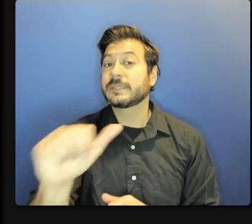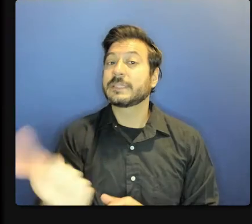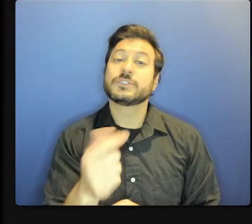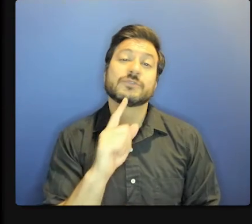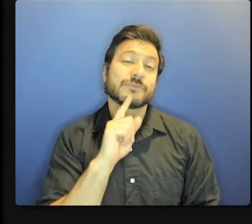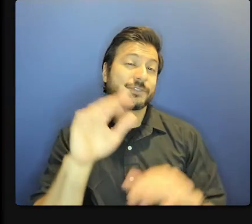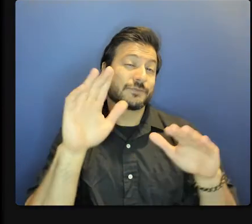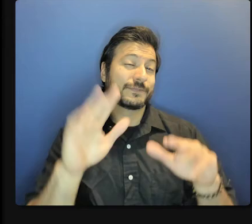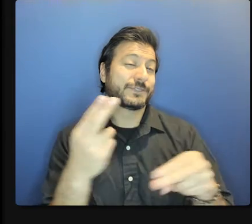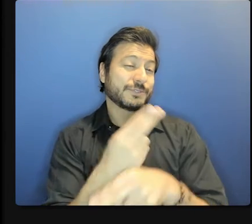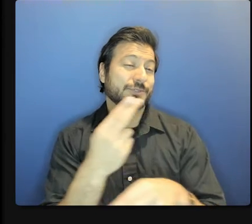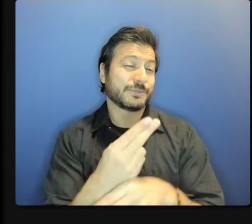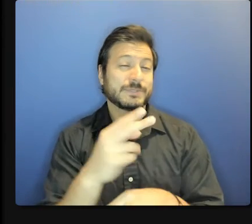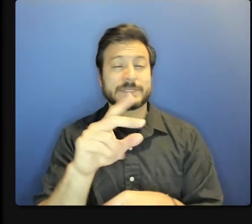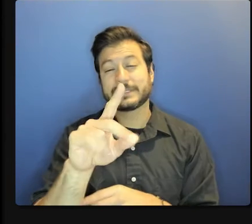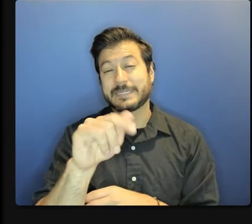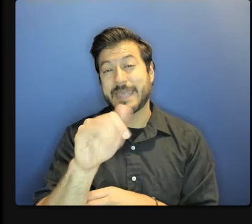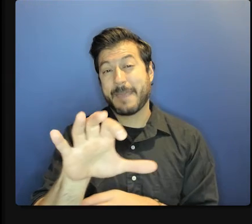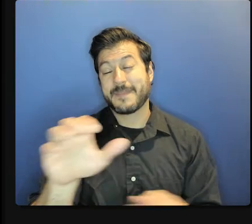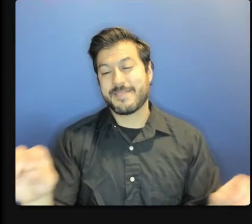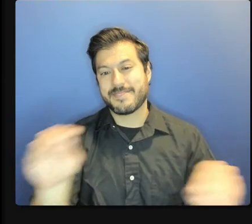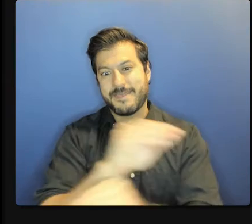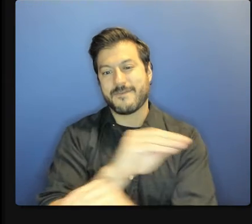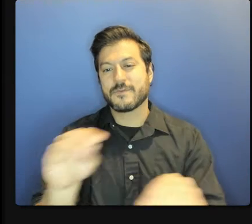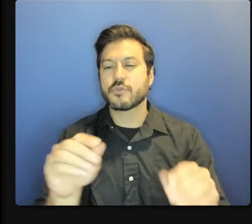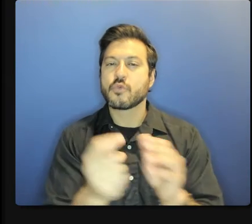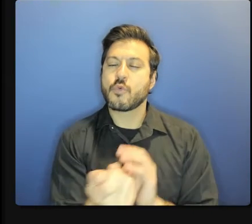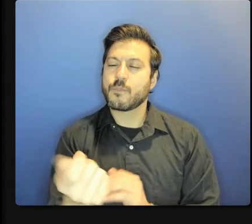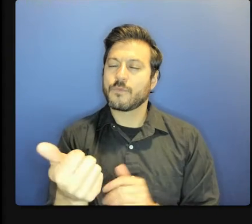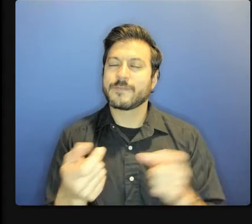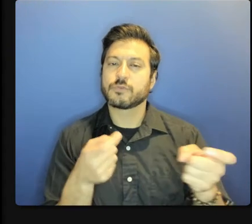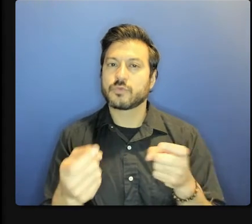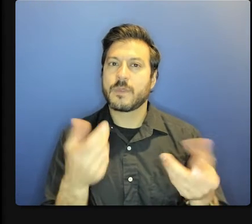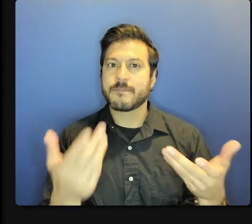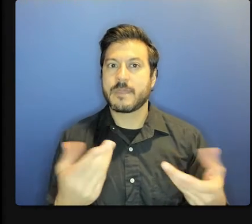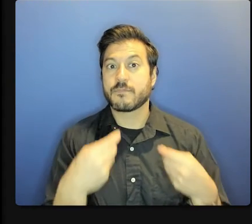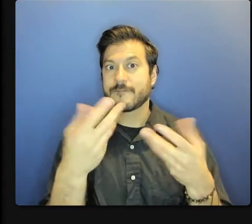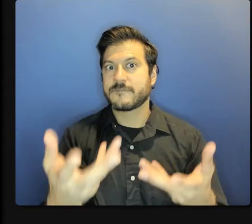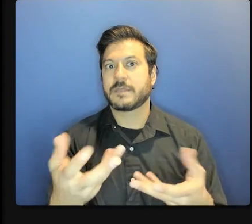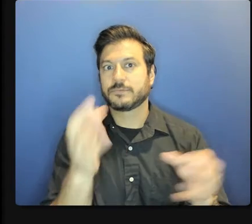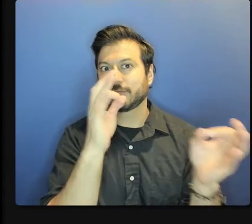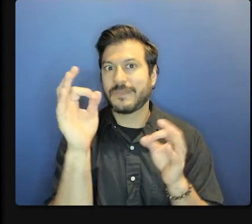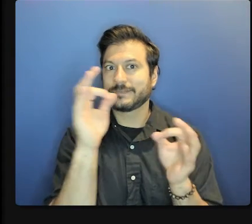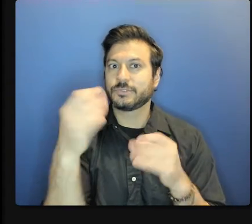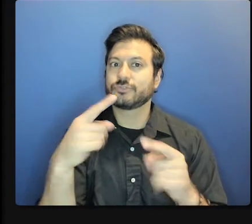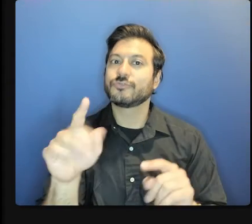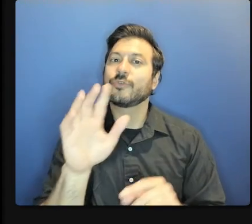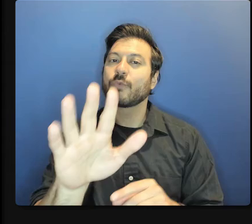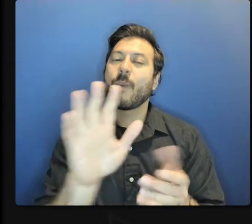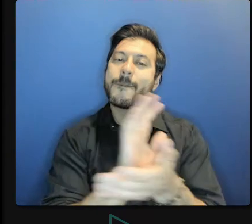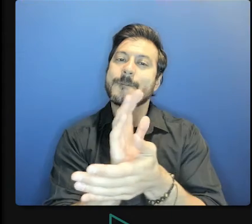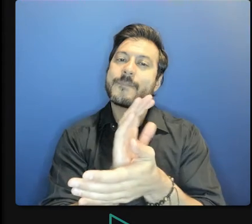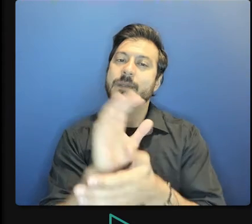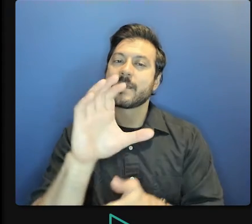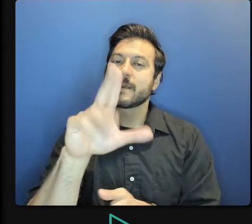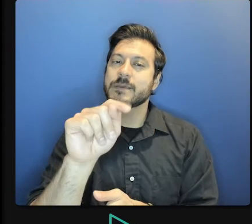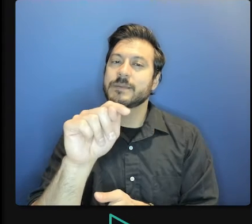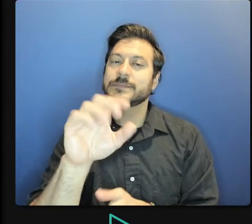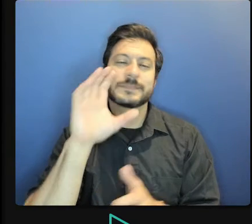another really great use of dynamic layout switching is to remove the controls that might provide distractions during the cut scene.